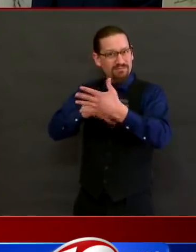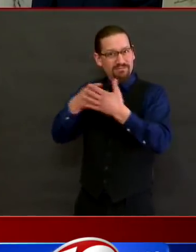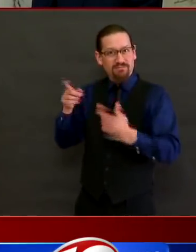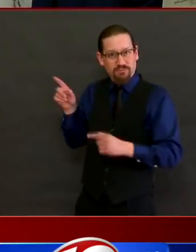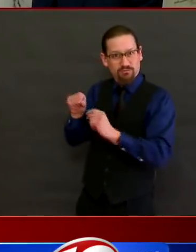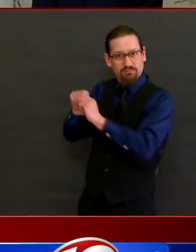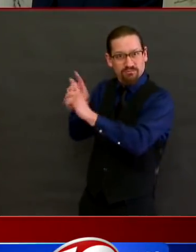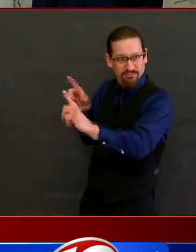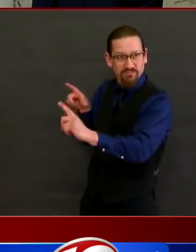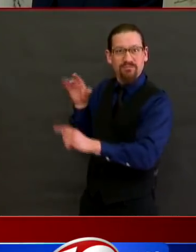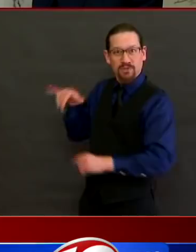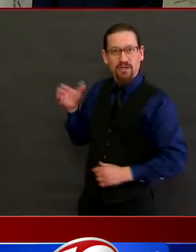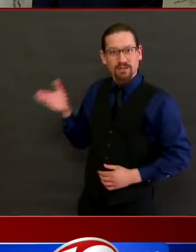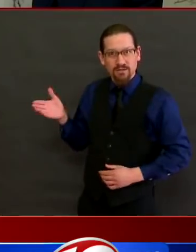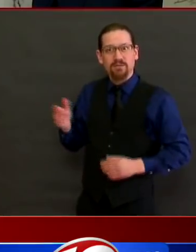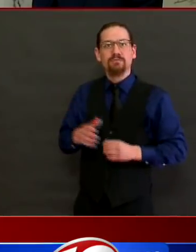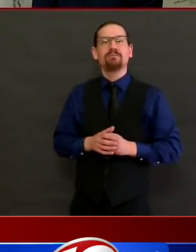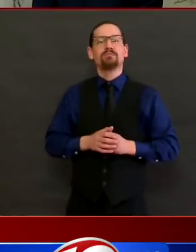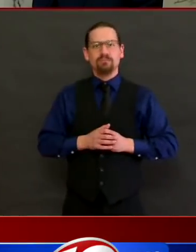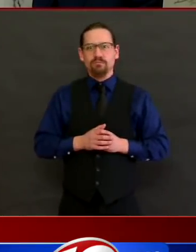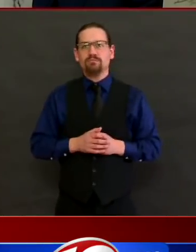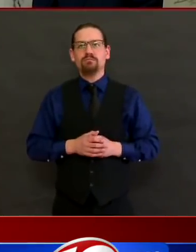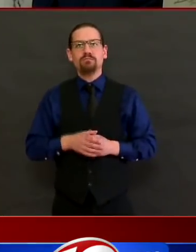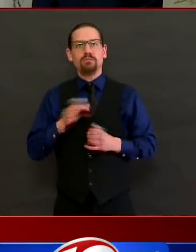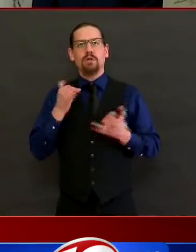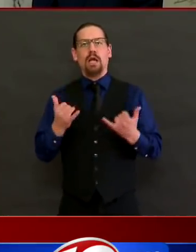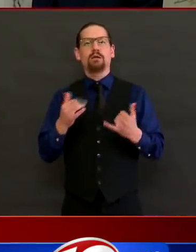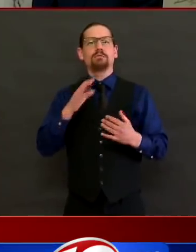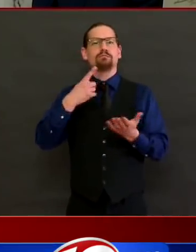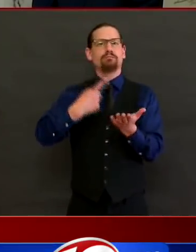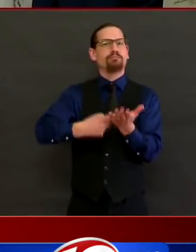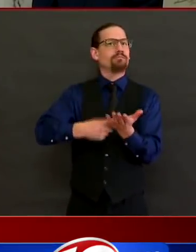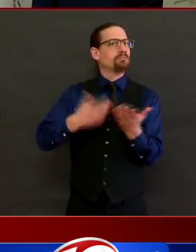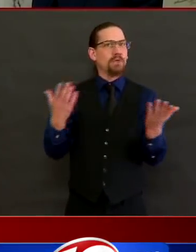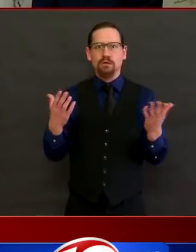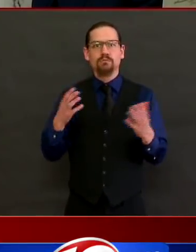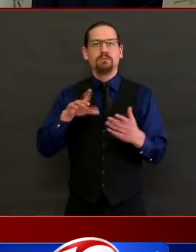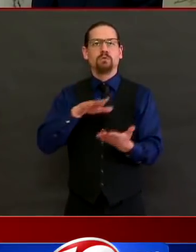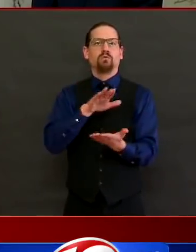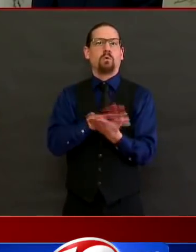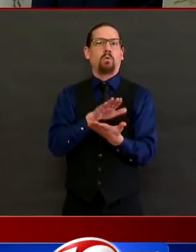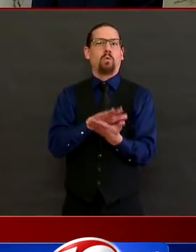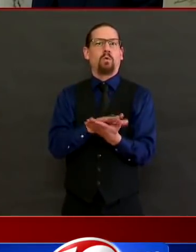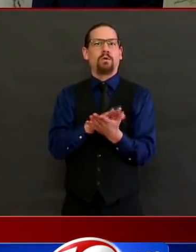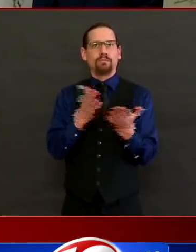PROVIDE ANOTHER UPDATE. NEXT TOPIC IS SCHOOL.